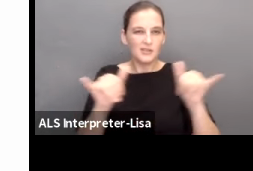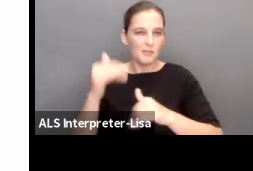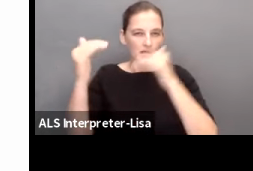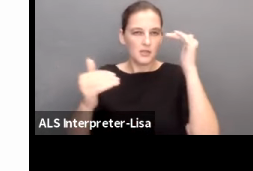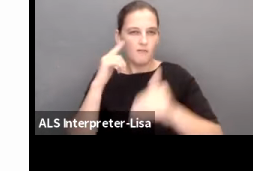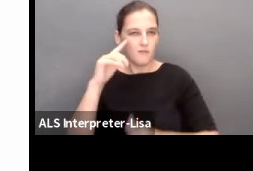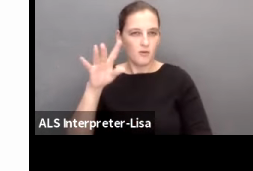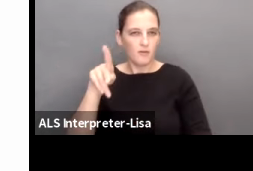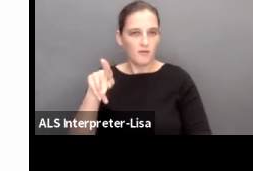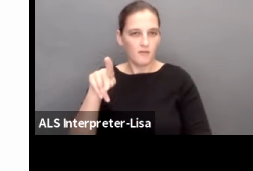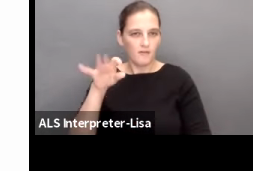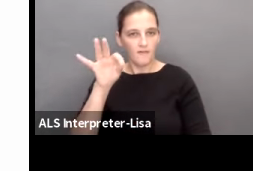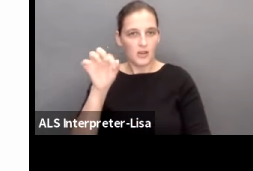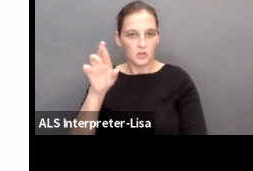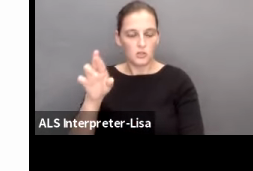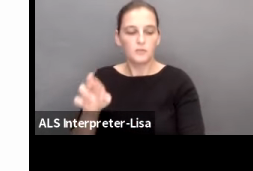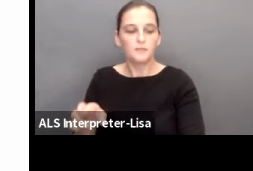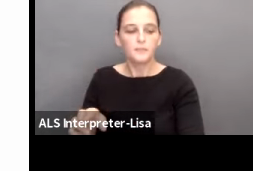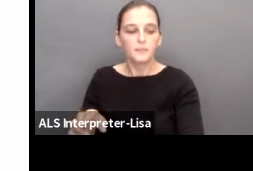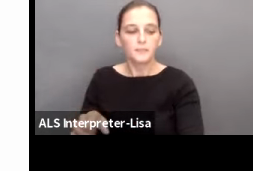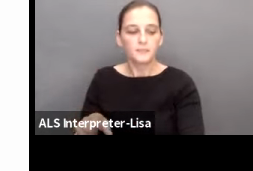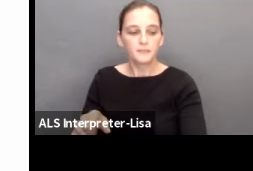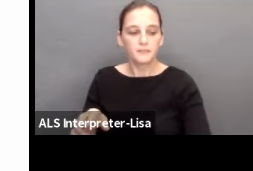they found that the children who received these vaccines got